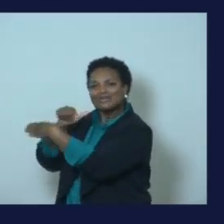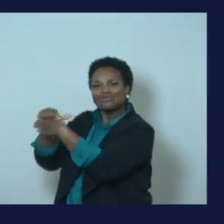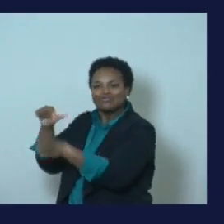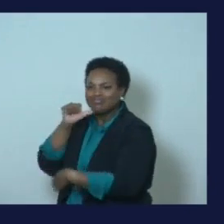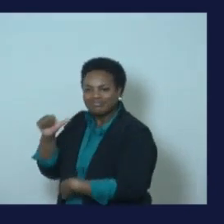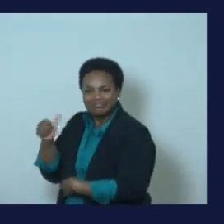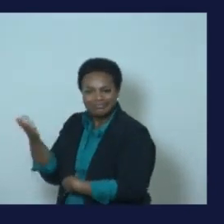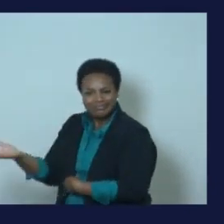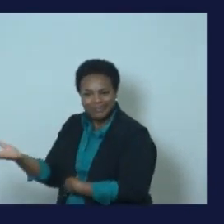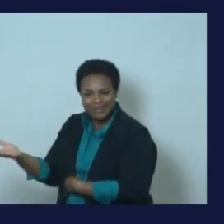WE THINK IS OPTIMAL.